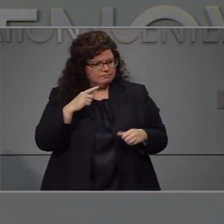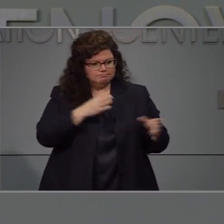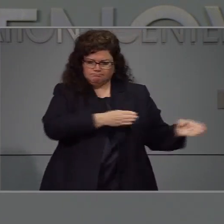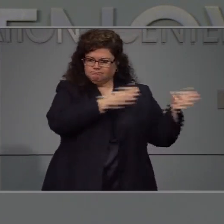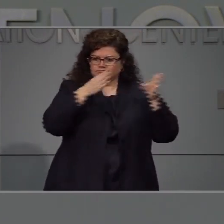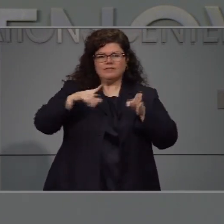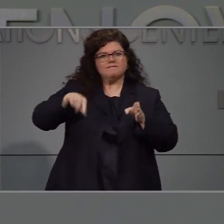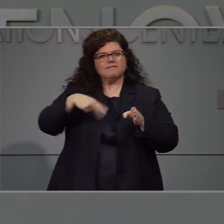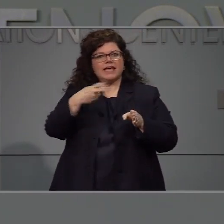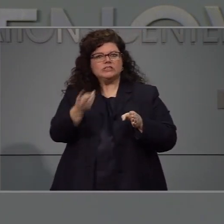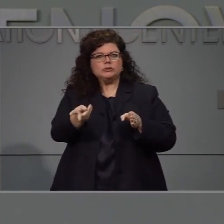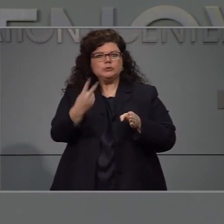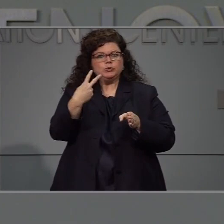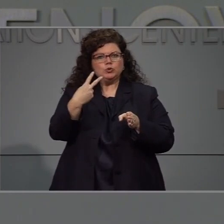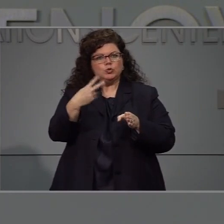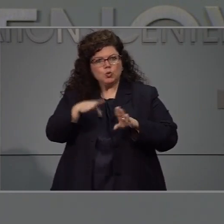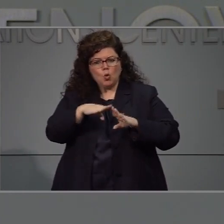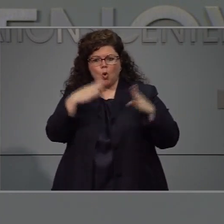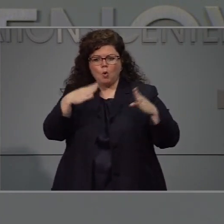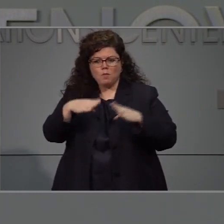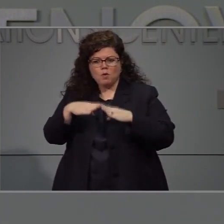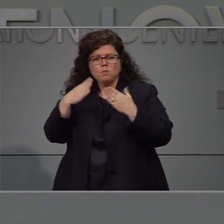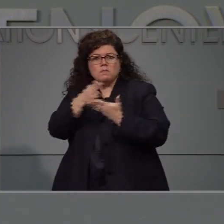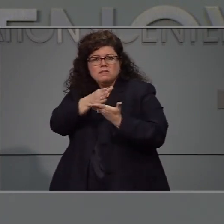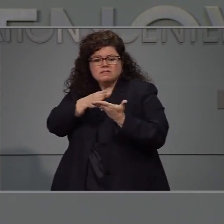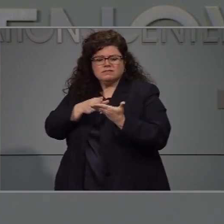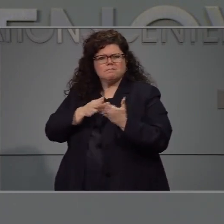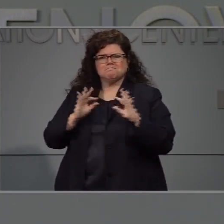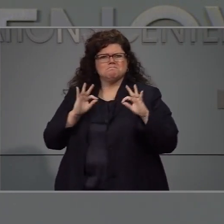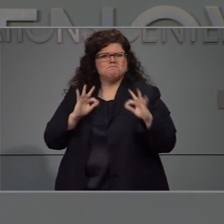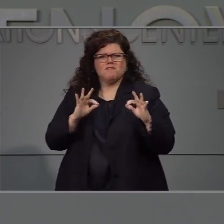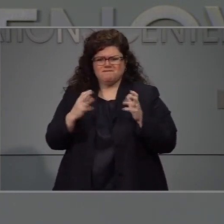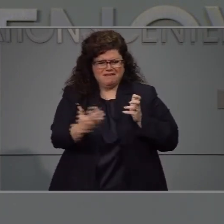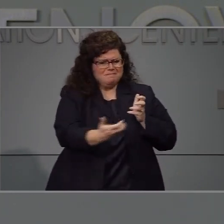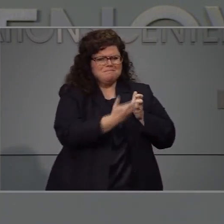HAVE DONE SUCCESSFULLY IS TO FLATTEN THE CURVE WHICH MEANS FEWER PEOPLE GET SICK AT THE SAME TIME AND THAT'S BEEN VERY